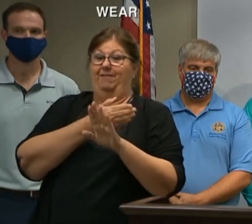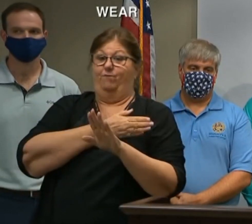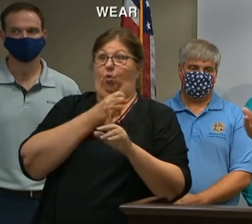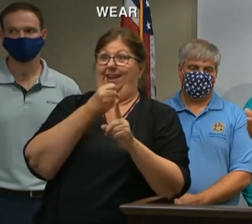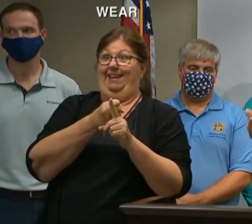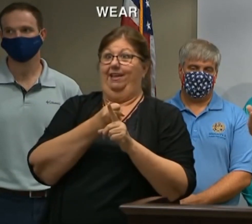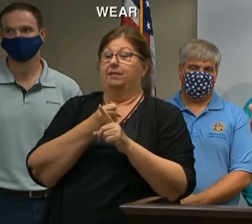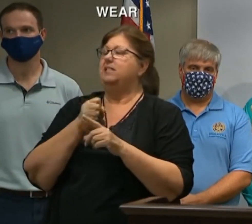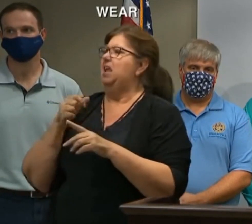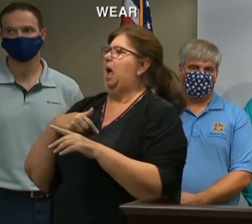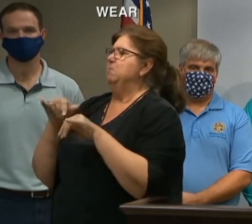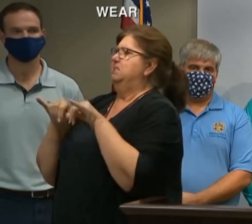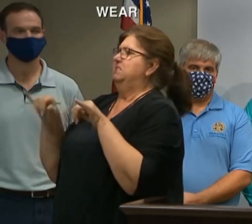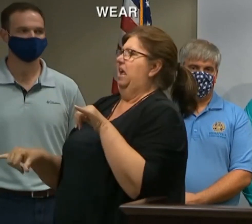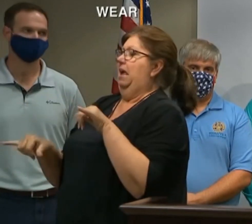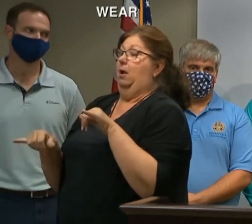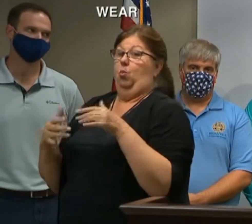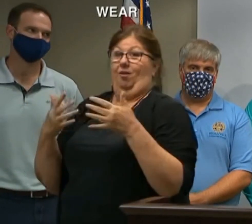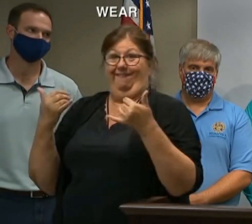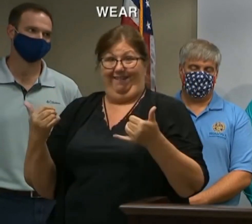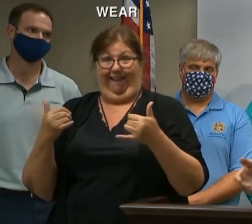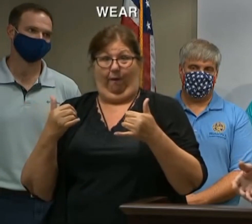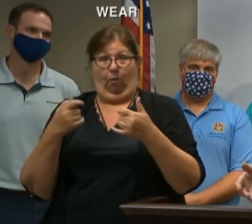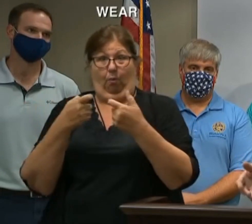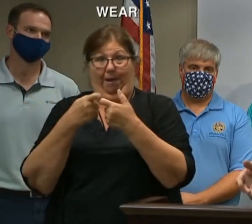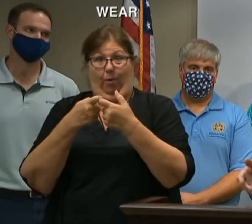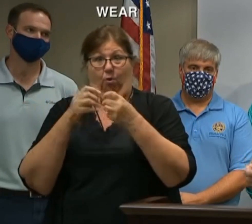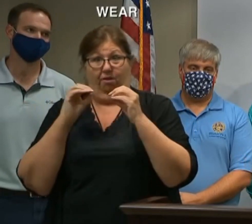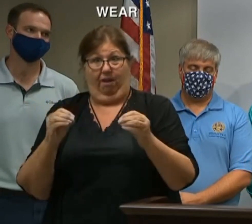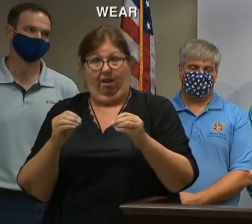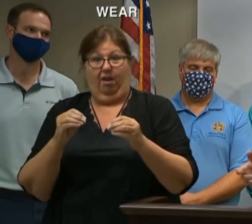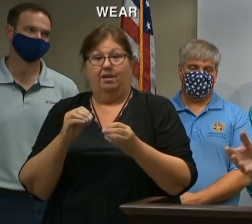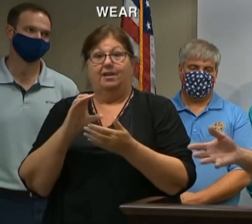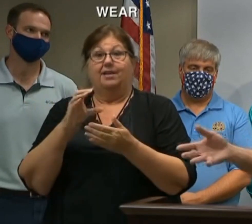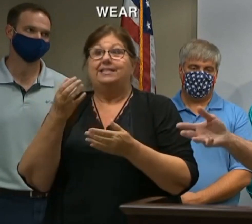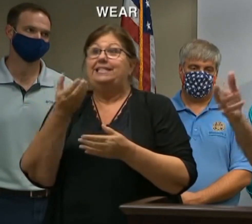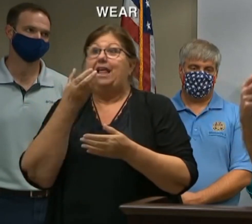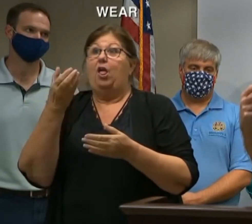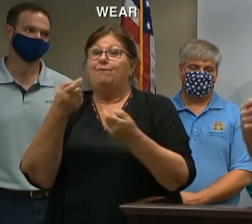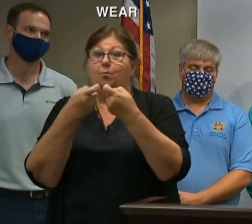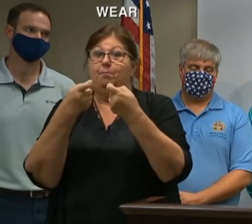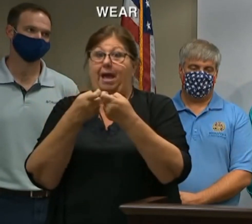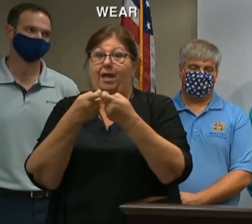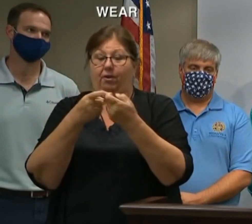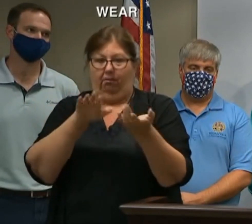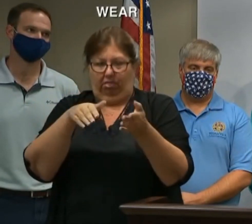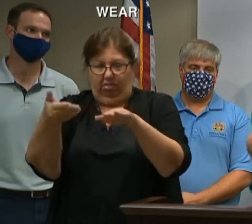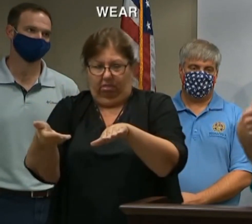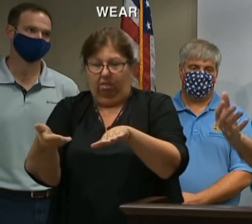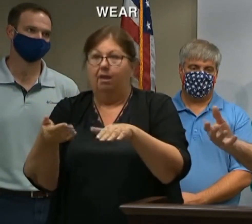well guess what folks with no power your cell phone battery goes down and so now we're getting calls from out of state you know could you go